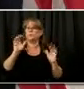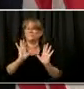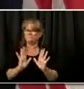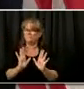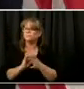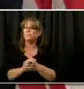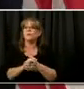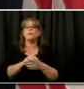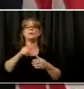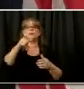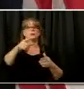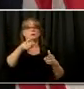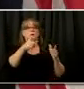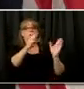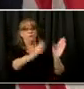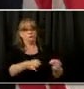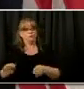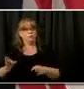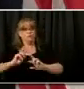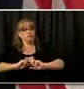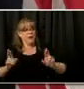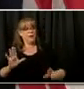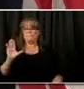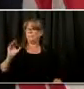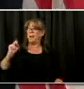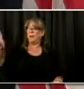enroll them in the online program if for some reason you don't like the particular online